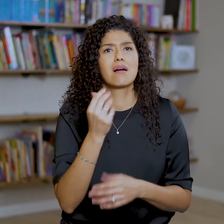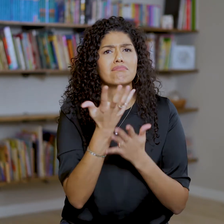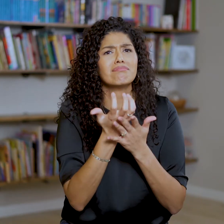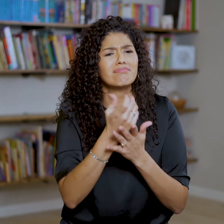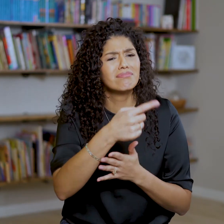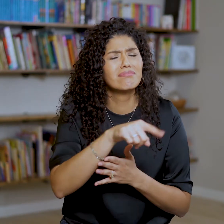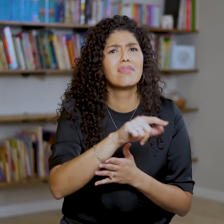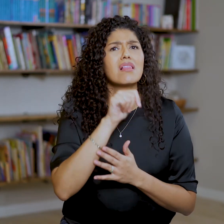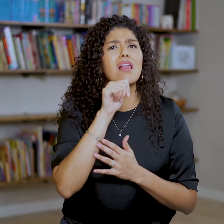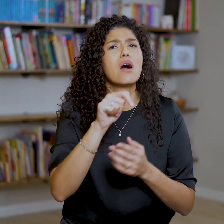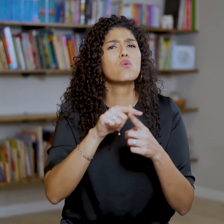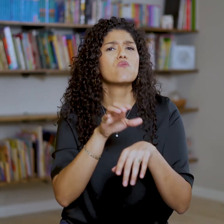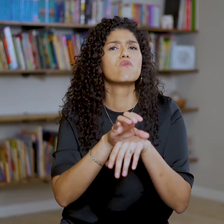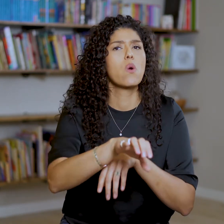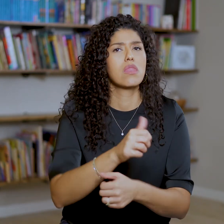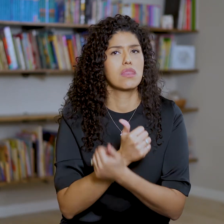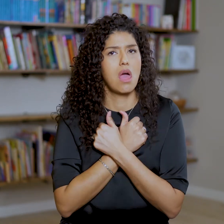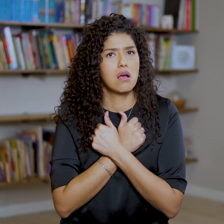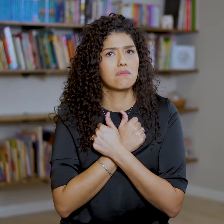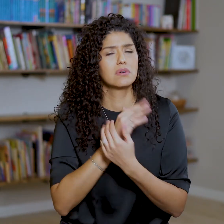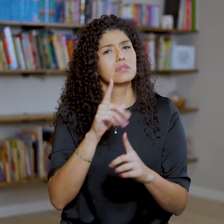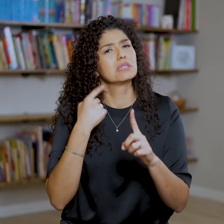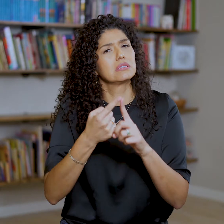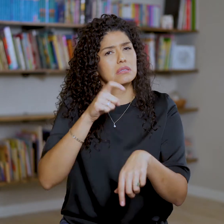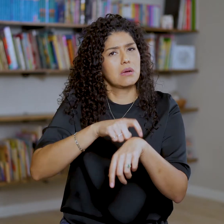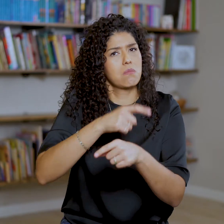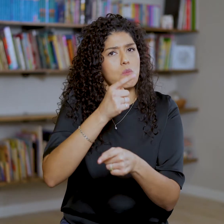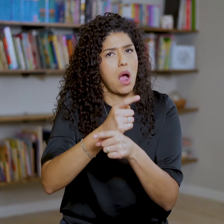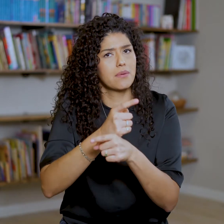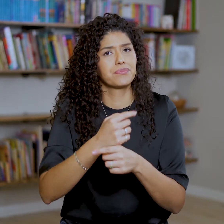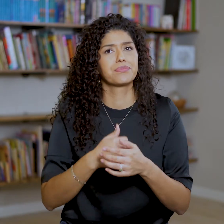and begs them not to “stir up or awaken love until it pleases.”